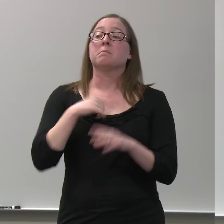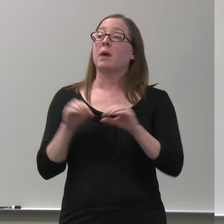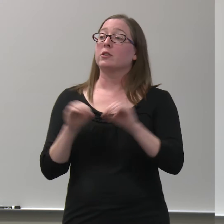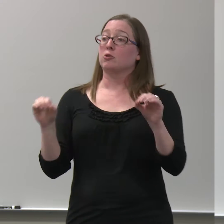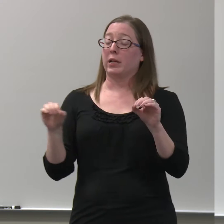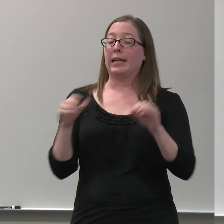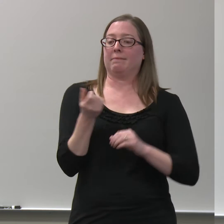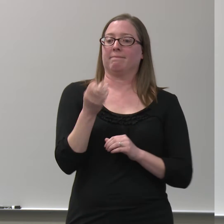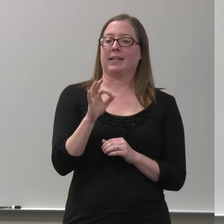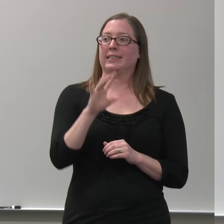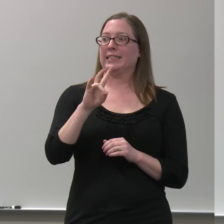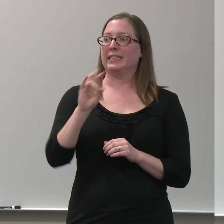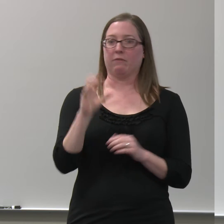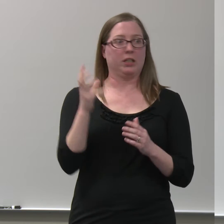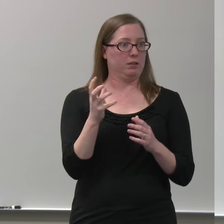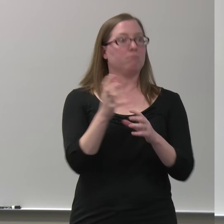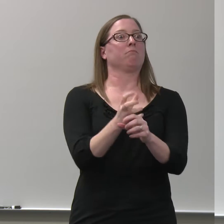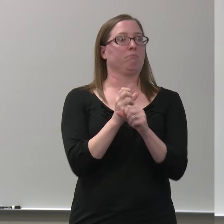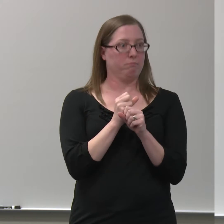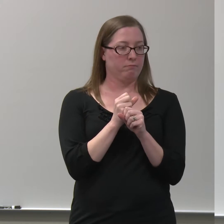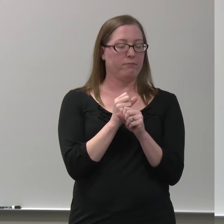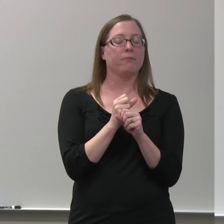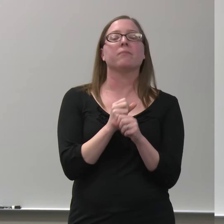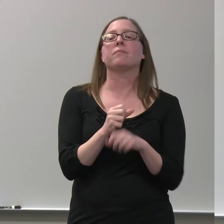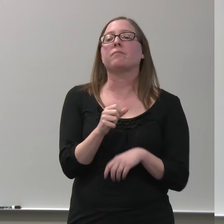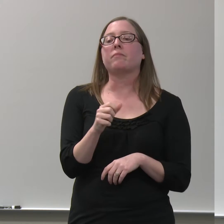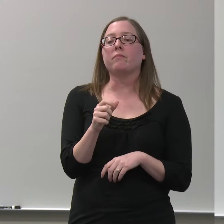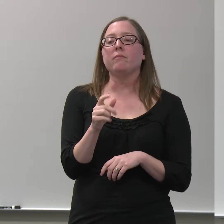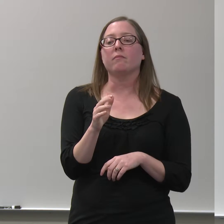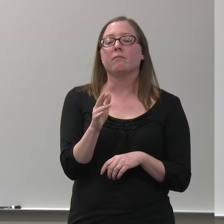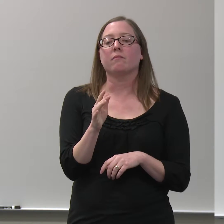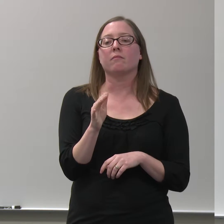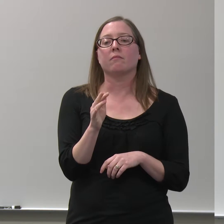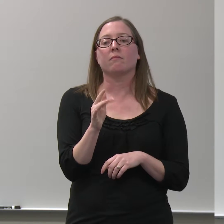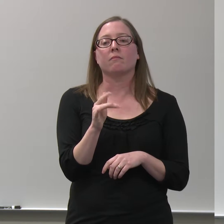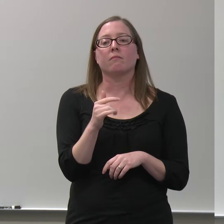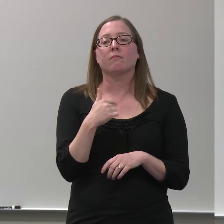and then I was very fortunate to receive a award